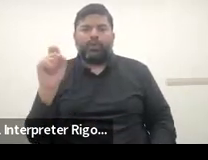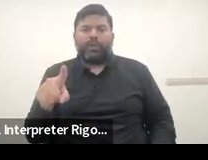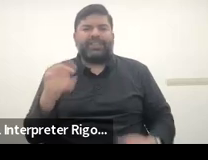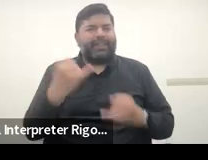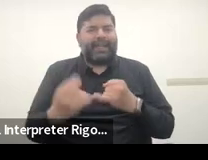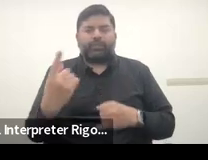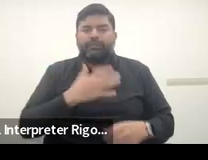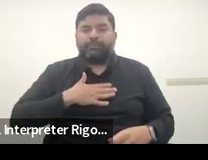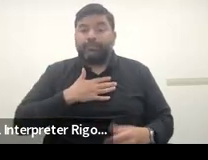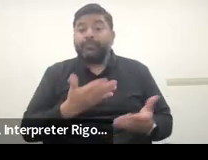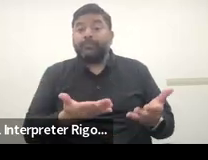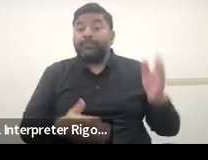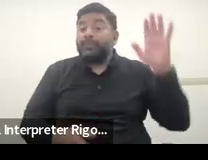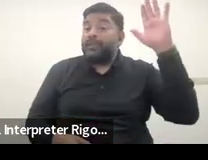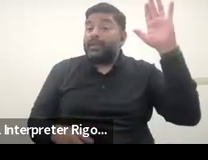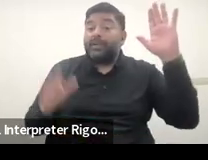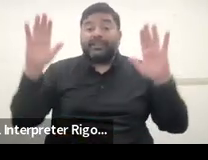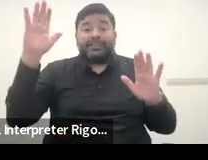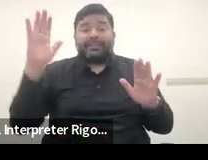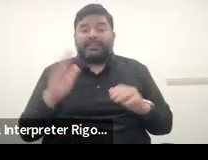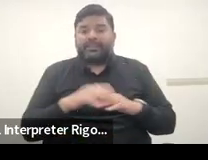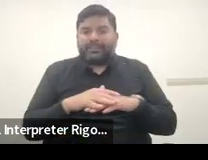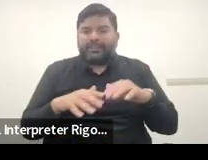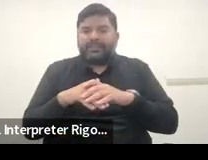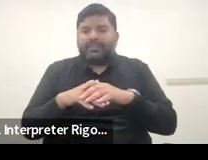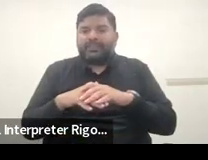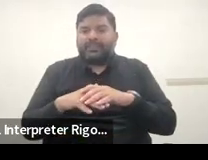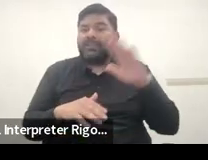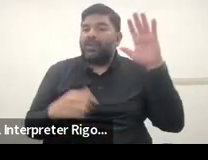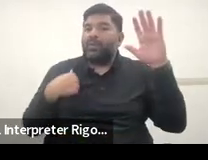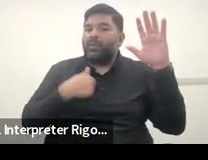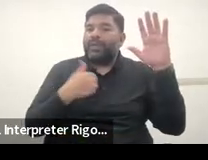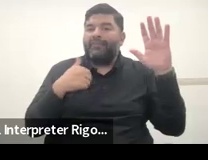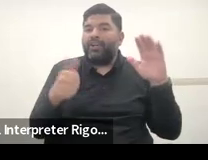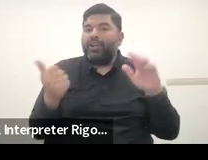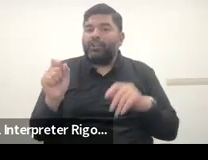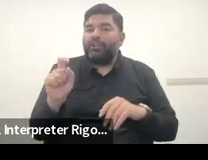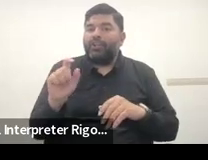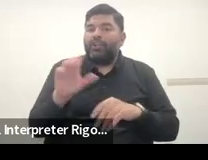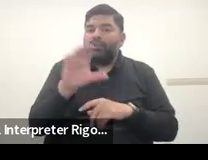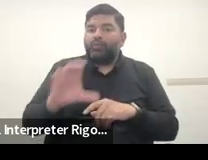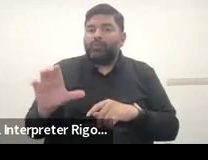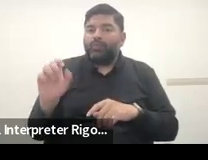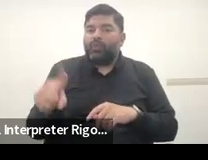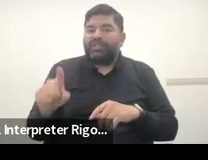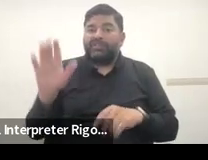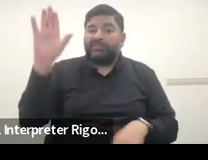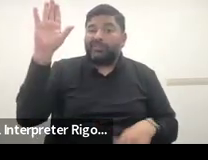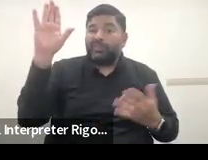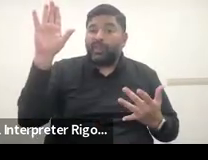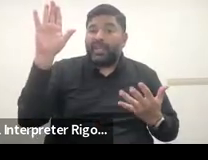We do have another Zoom question that has had their hend for a really long time so